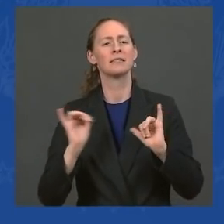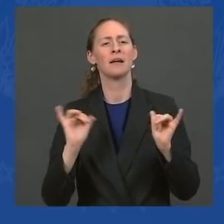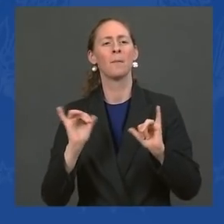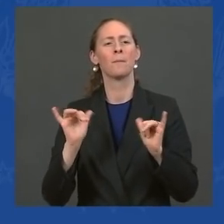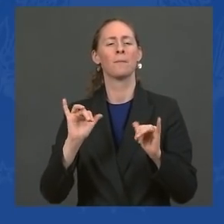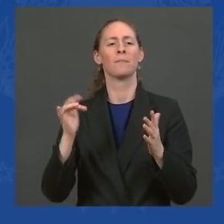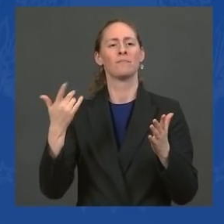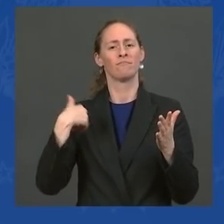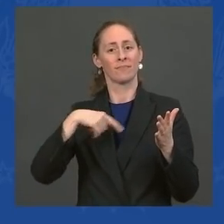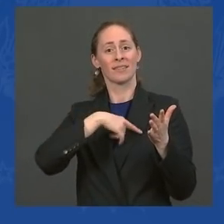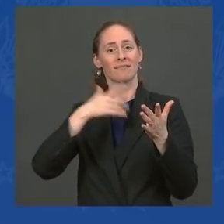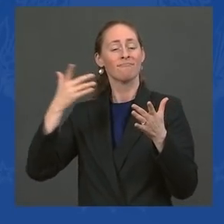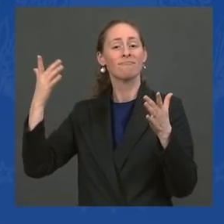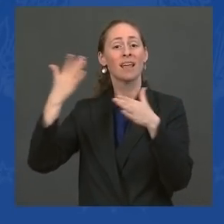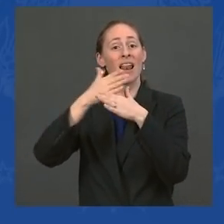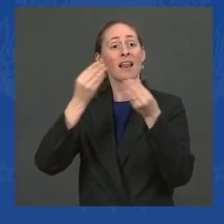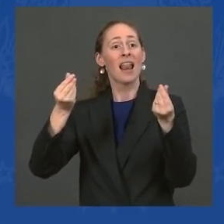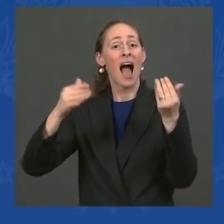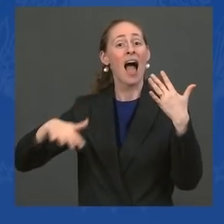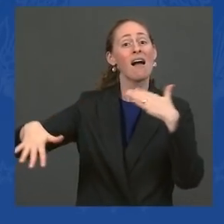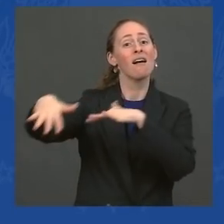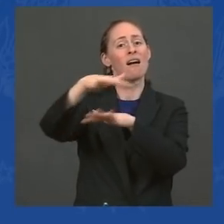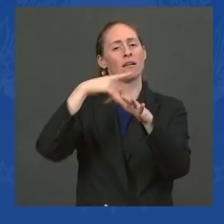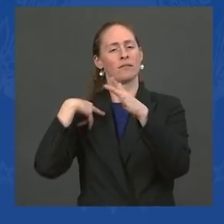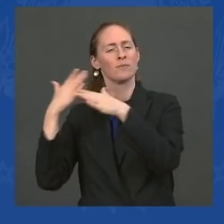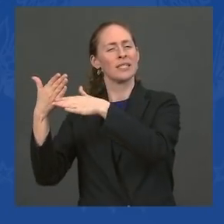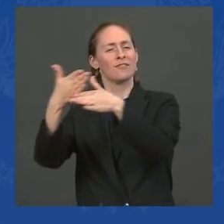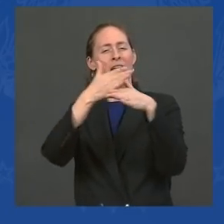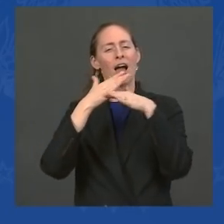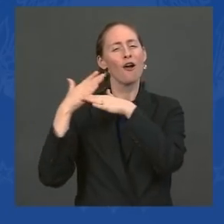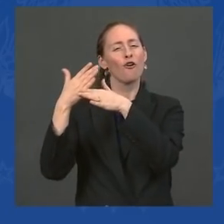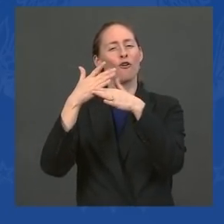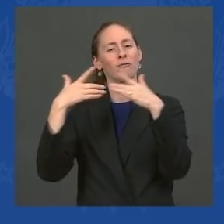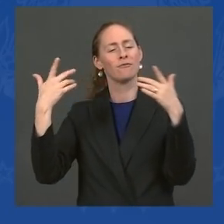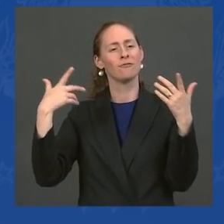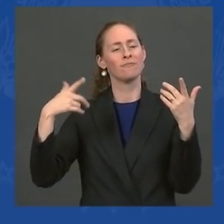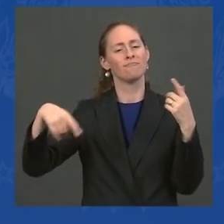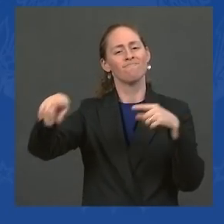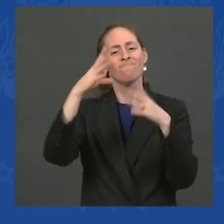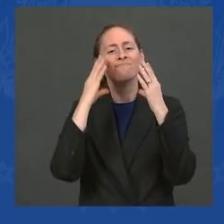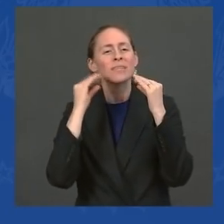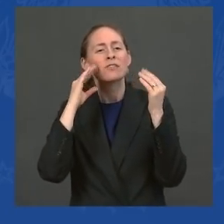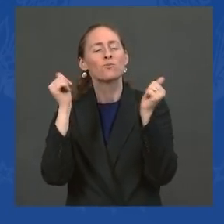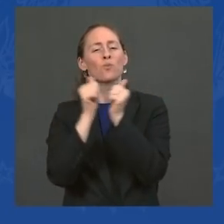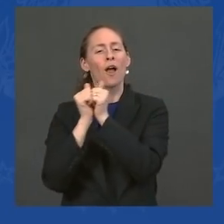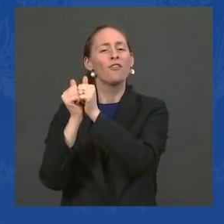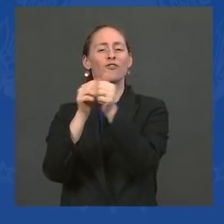a country that we must protect together. And this is just one more step in doing what other Presidents